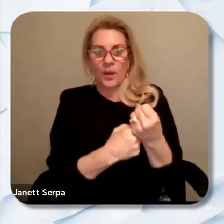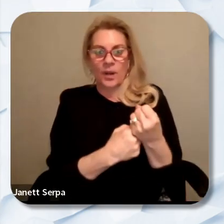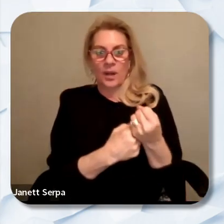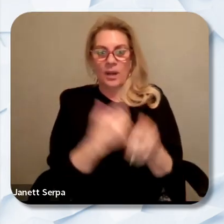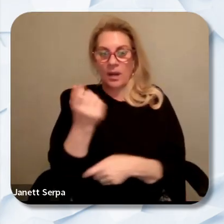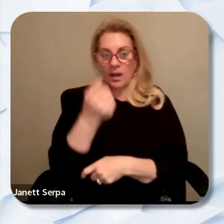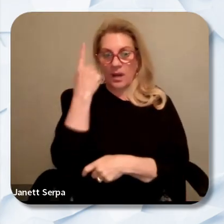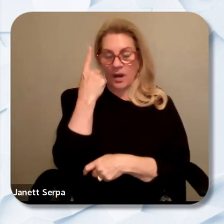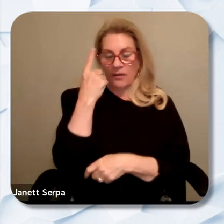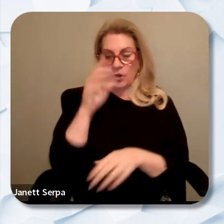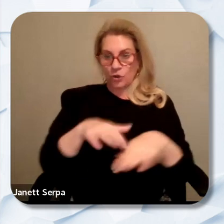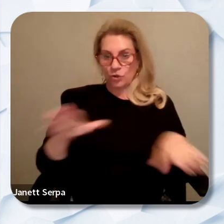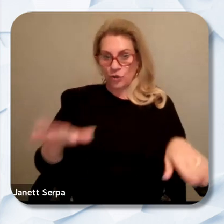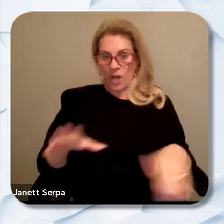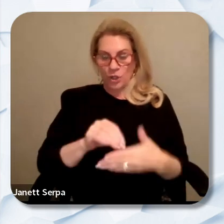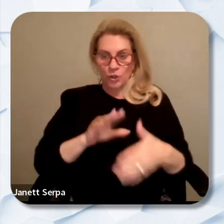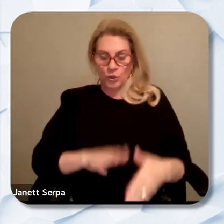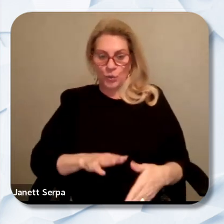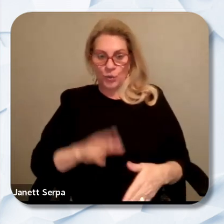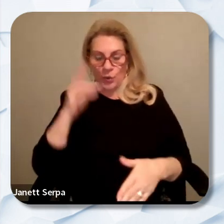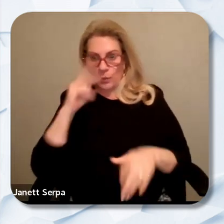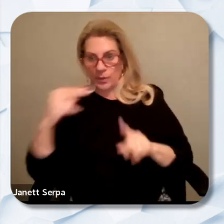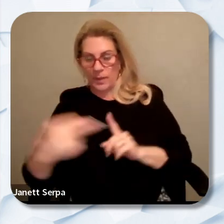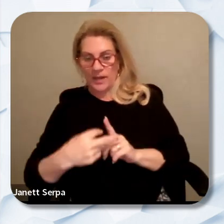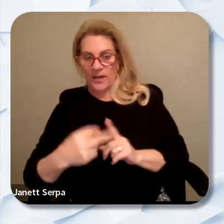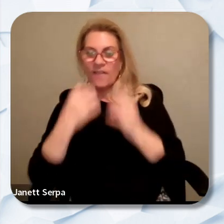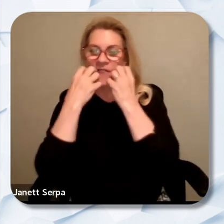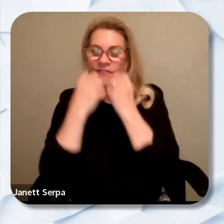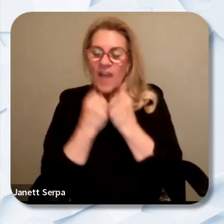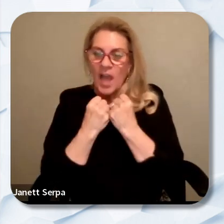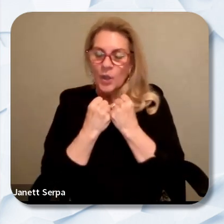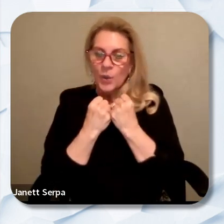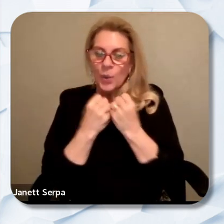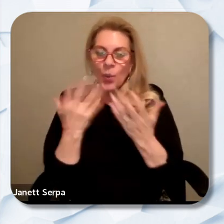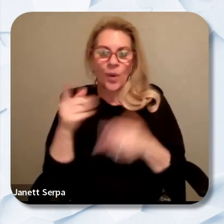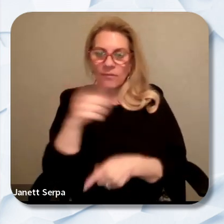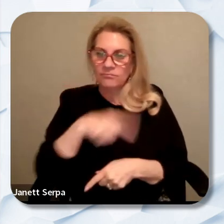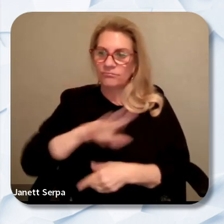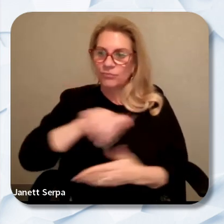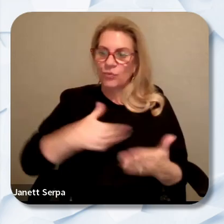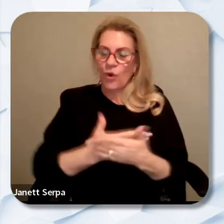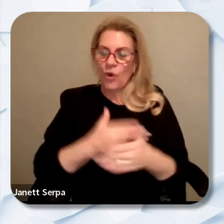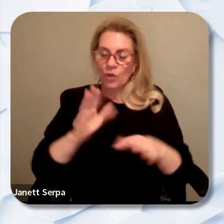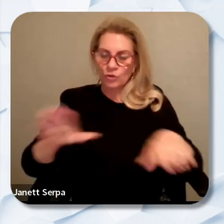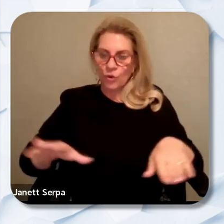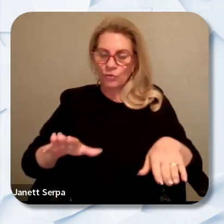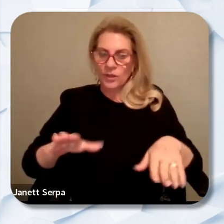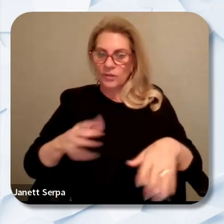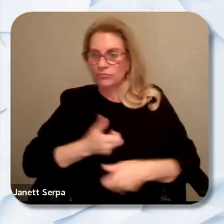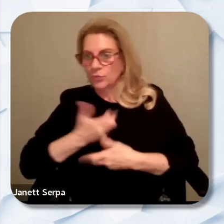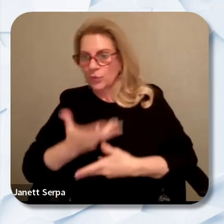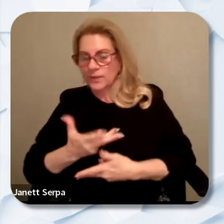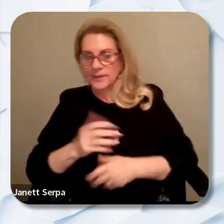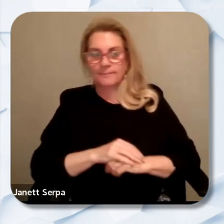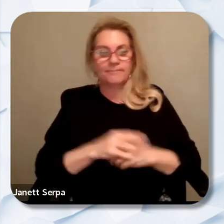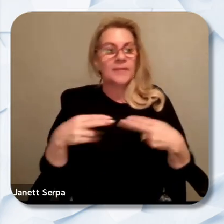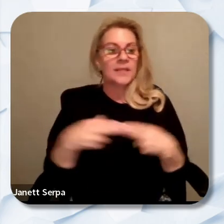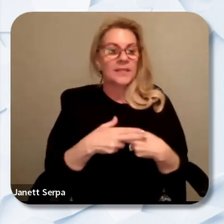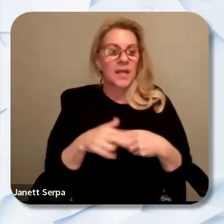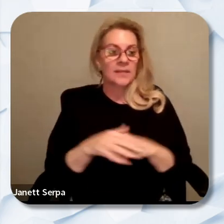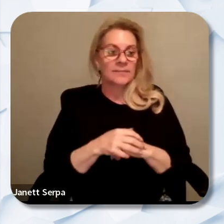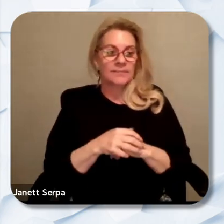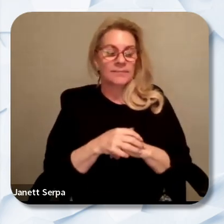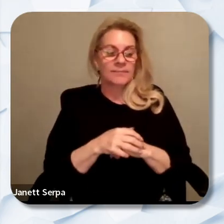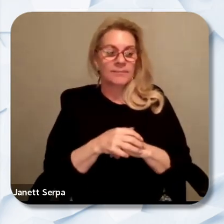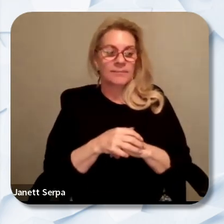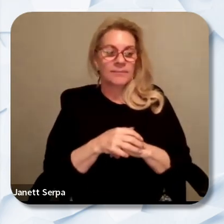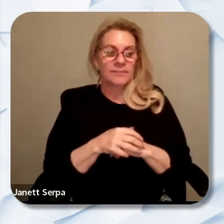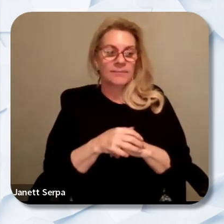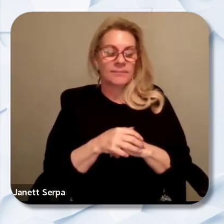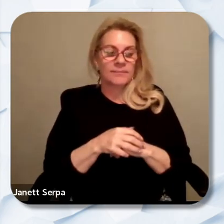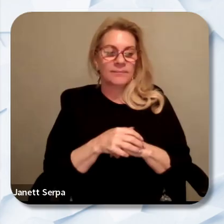or student perspectives value the contributions of every child. Next slide please. Now we're going to